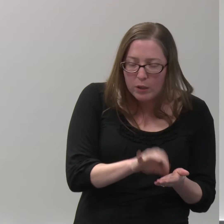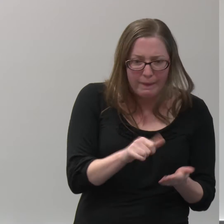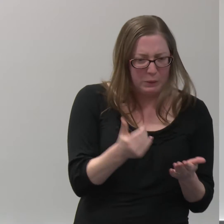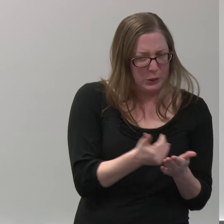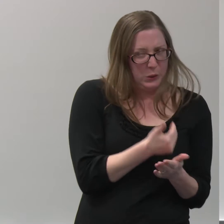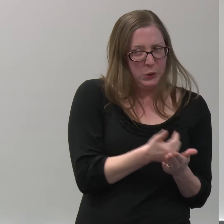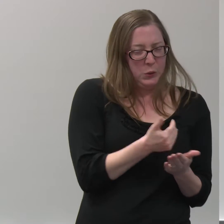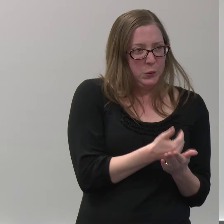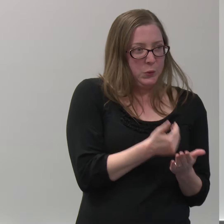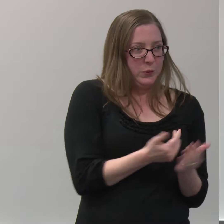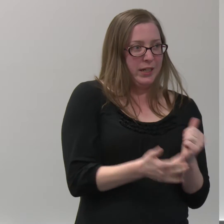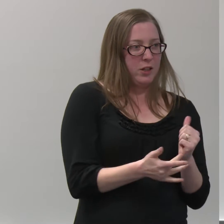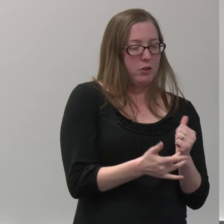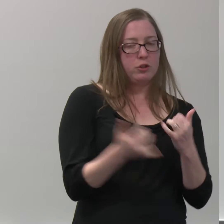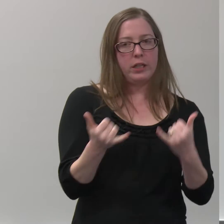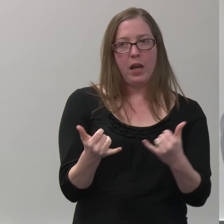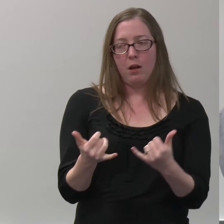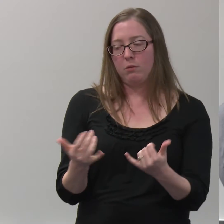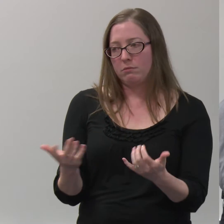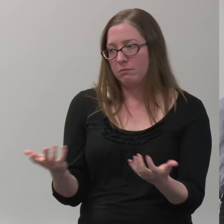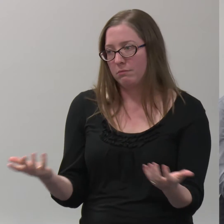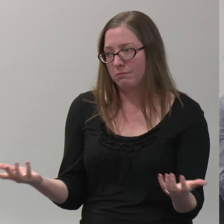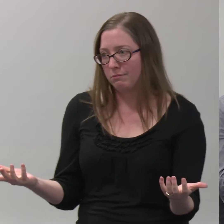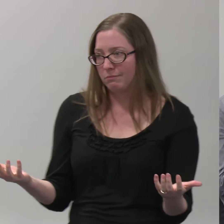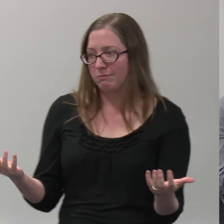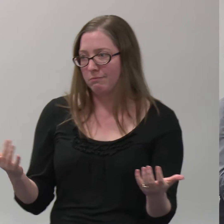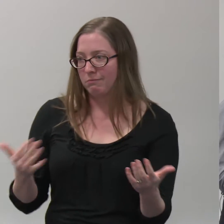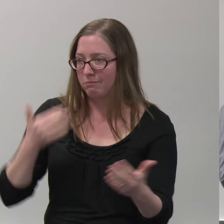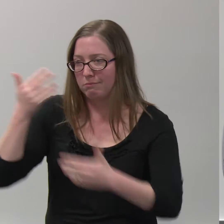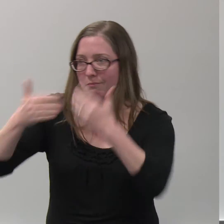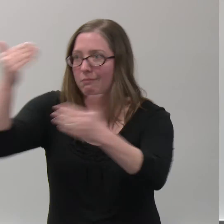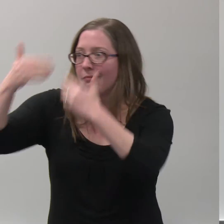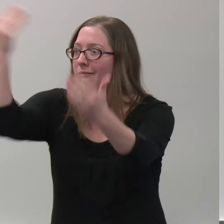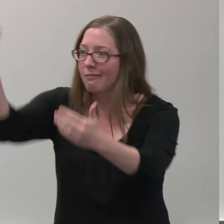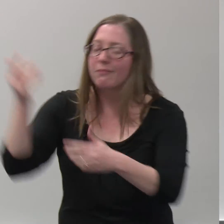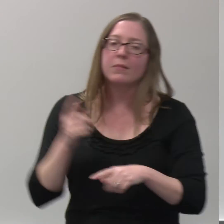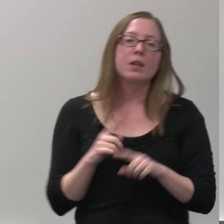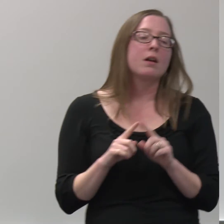Now it's really old hat, but-- and they were also very interested